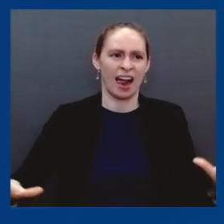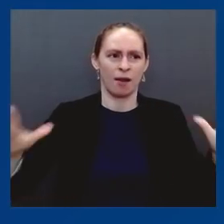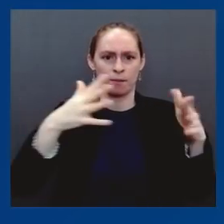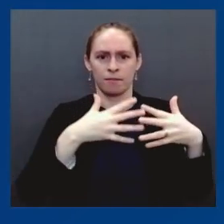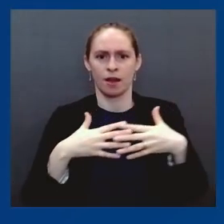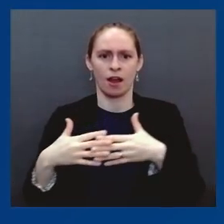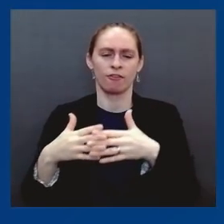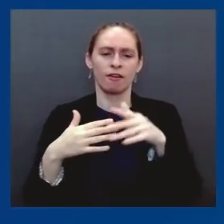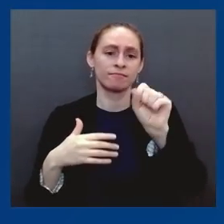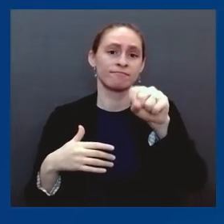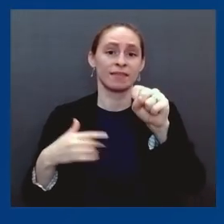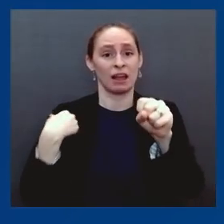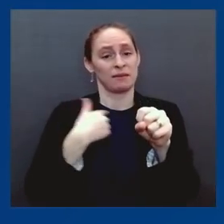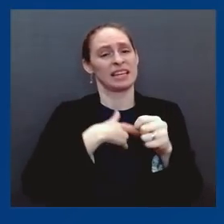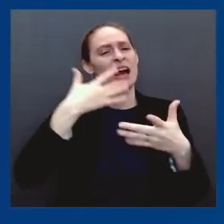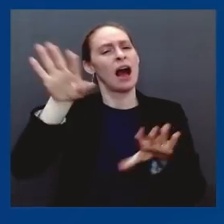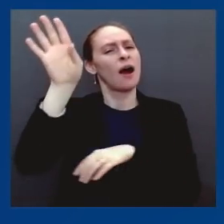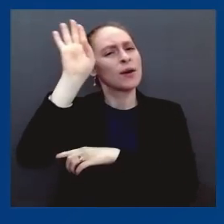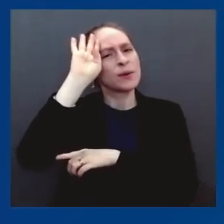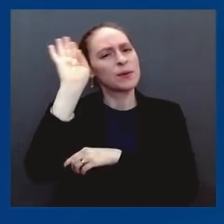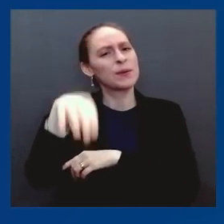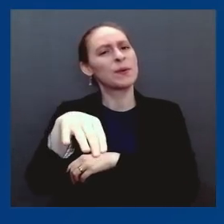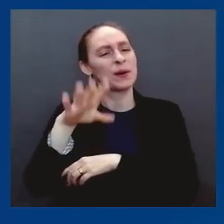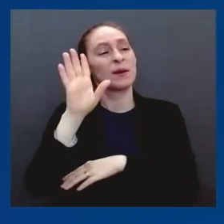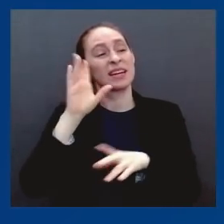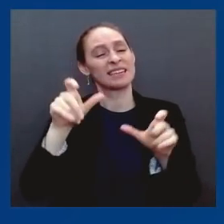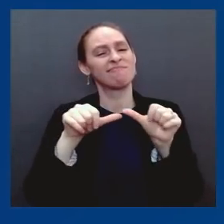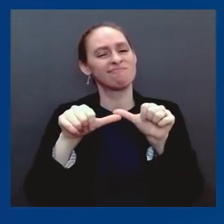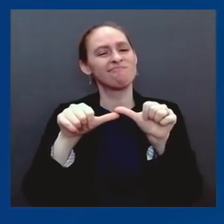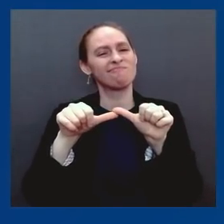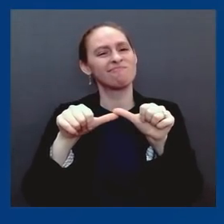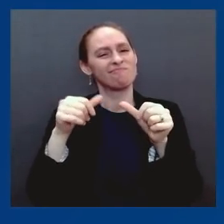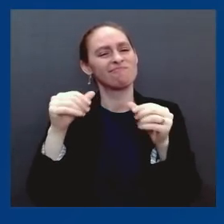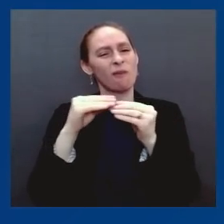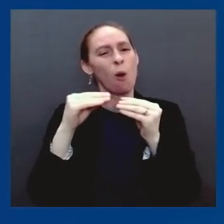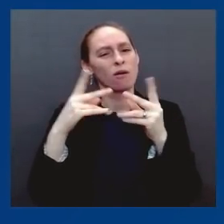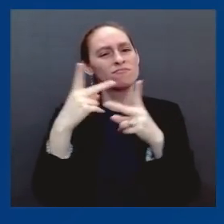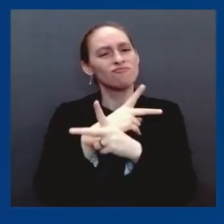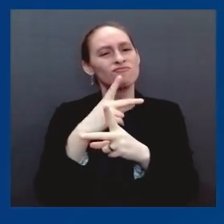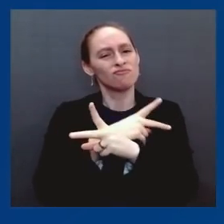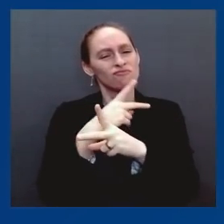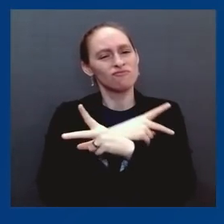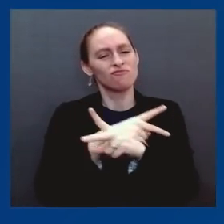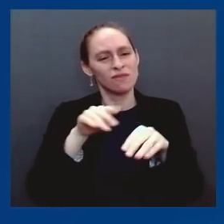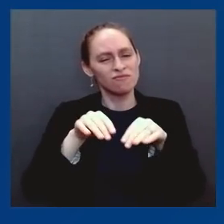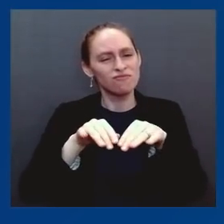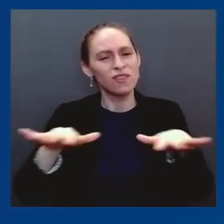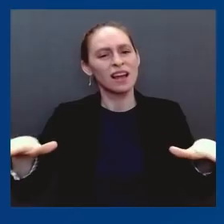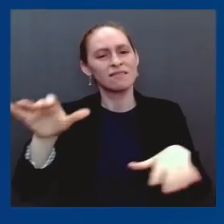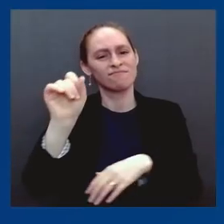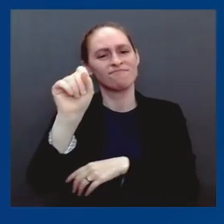While our cases have substantially increased from last week, hospitalizations and deaths remain comparatively low right now.